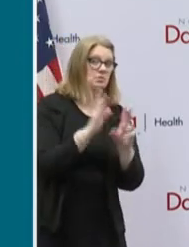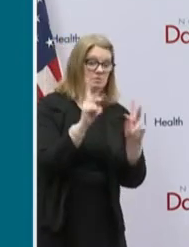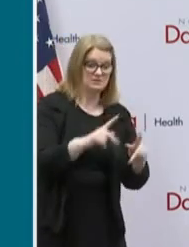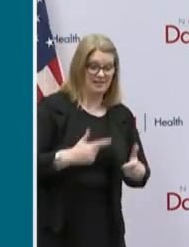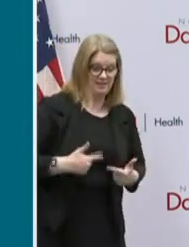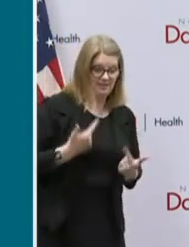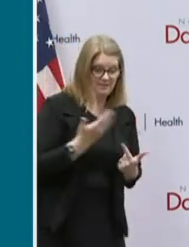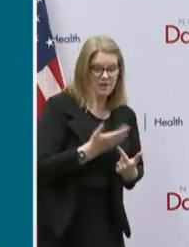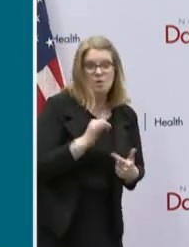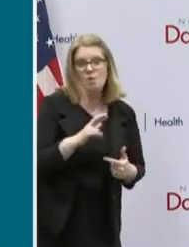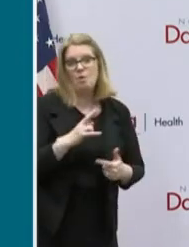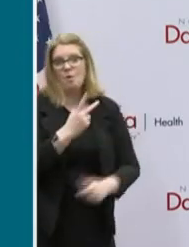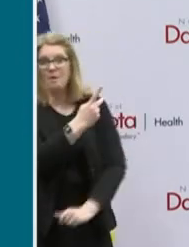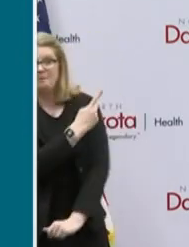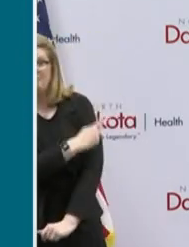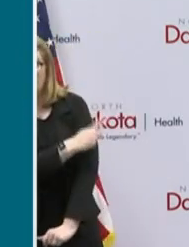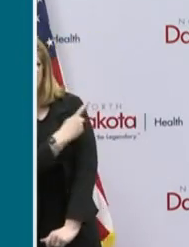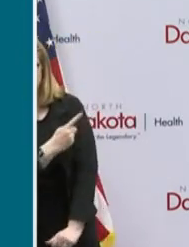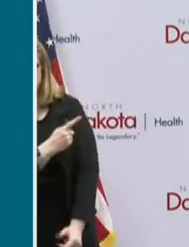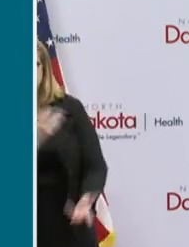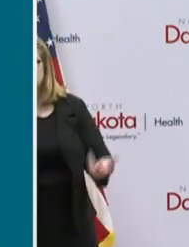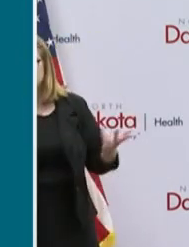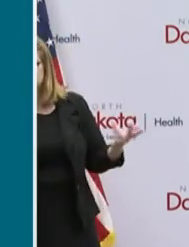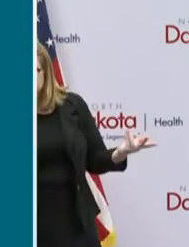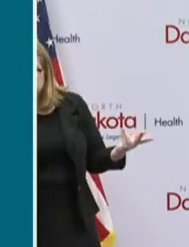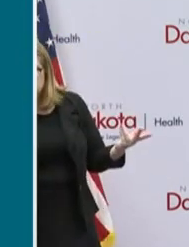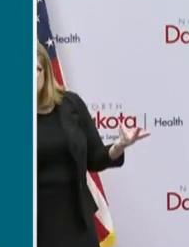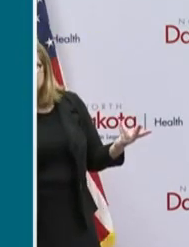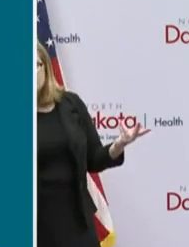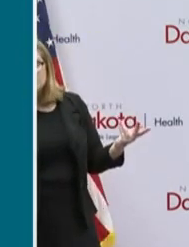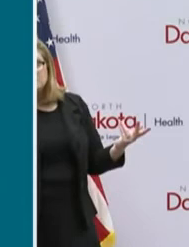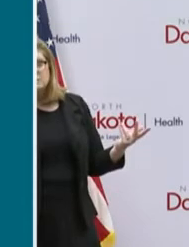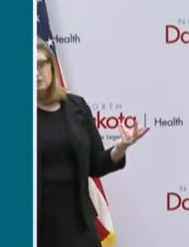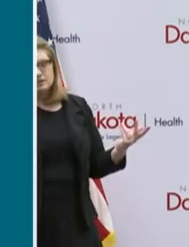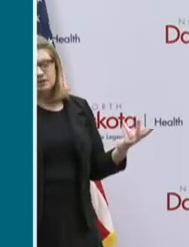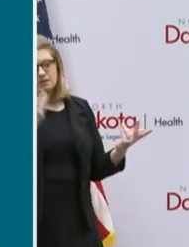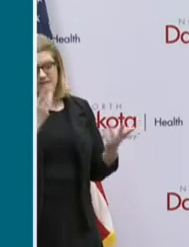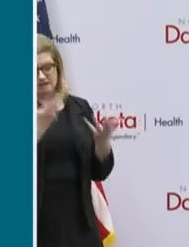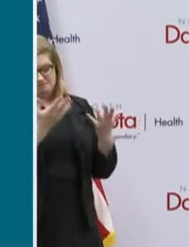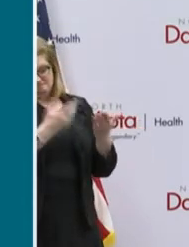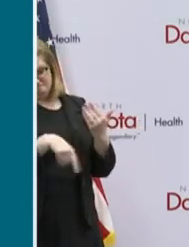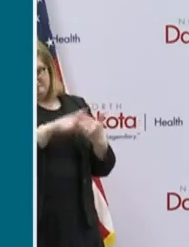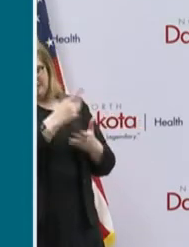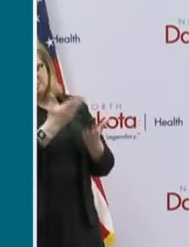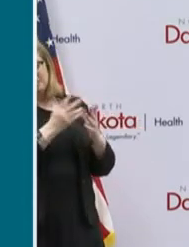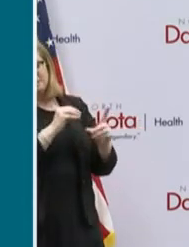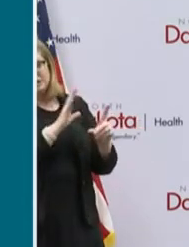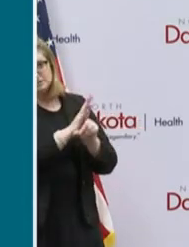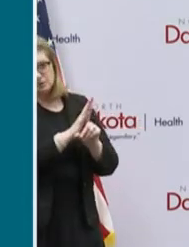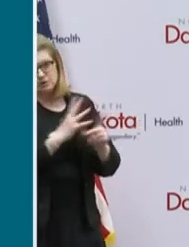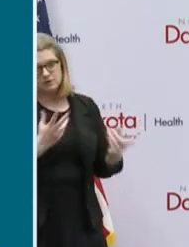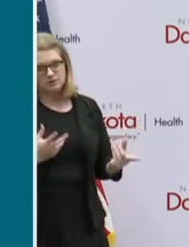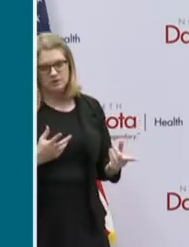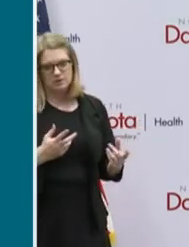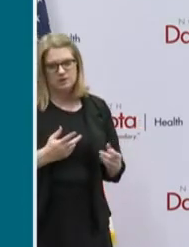TIMES, IF THEY'VE HAD EXPOSURE TO RESIDENTS OR PATIENTS THAT HAVE -- THAT HAVE -- ARE KNOWN